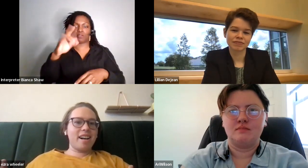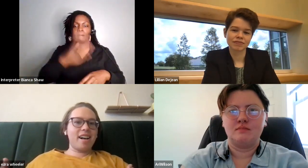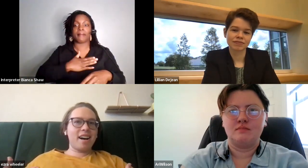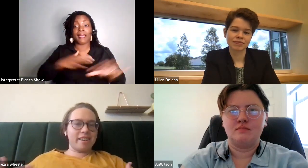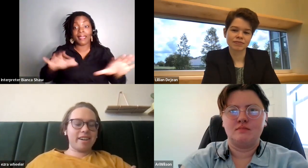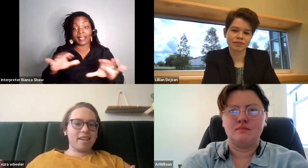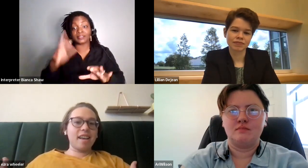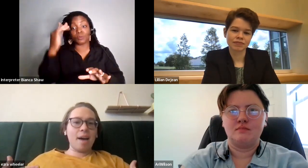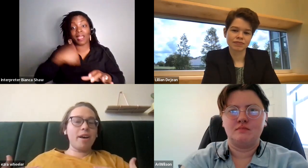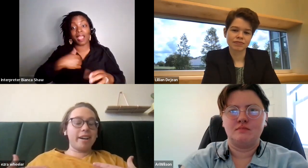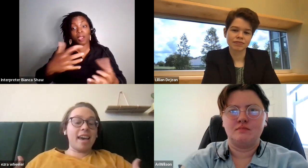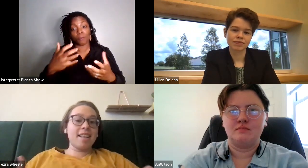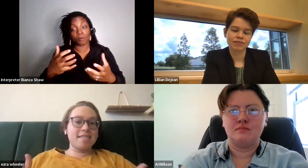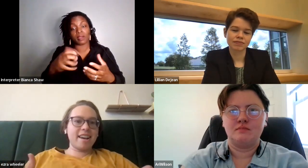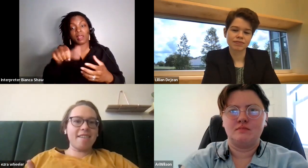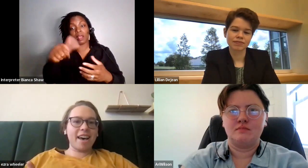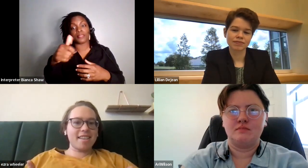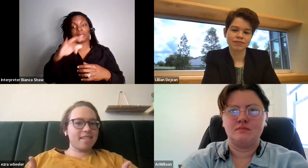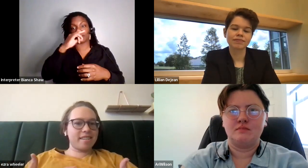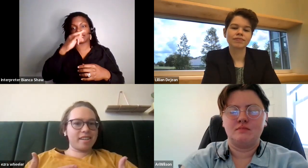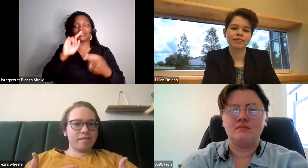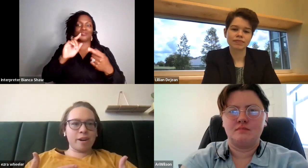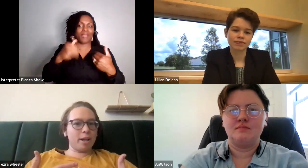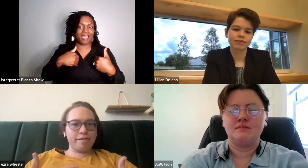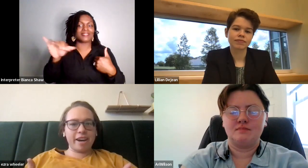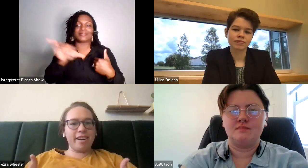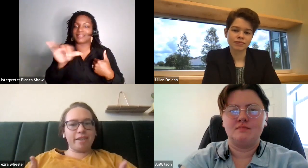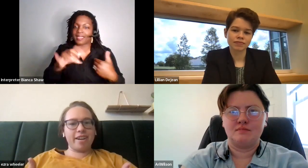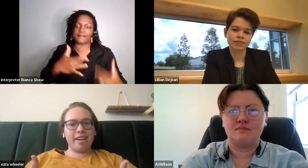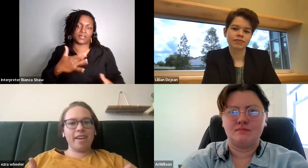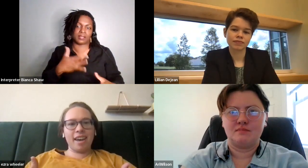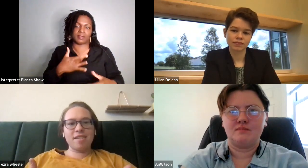I want other kids to have that from a very, very young age.